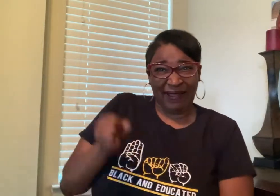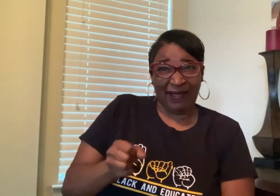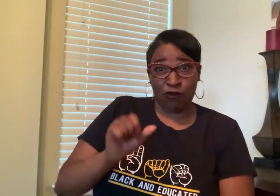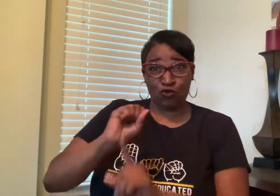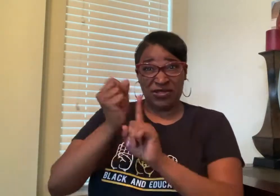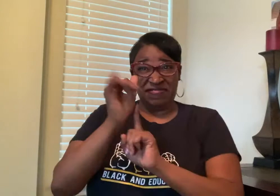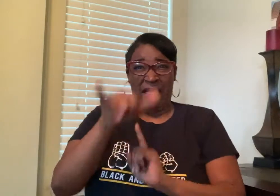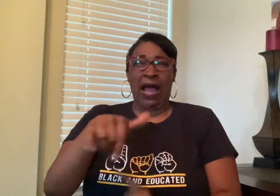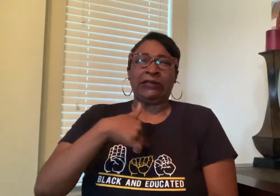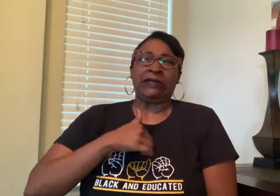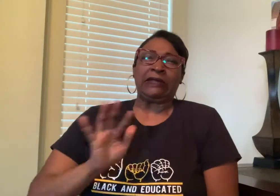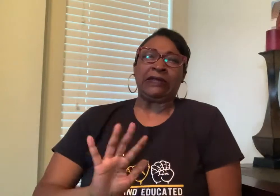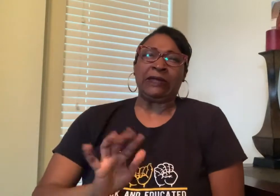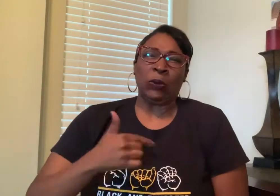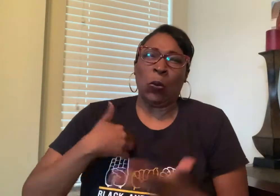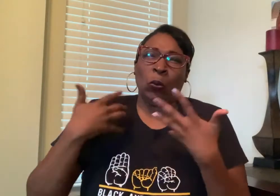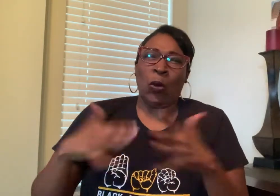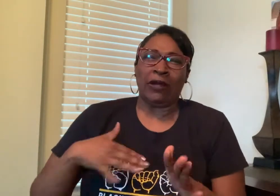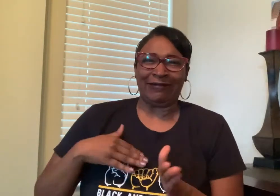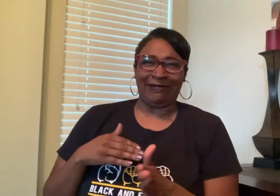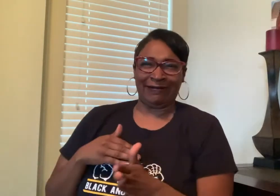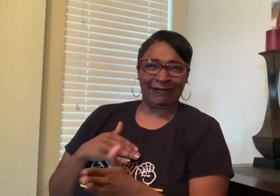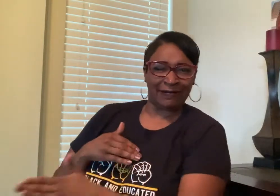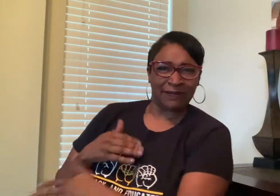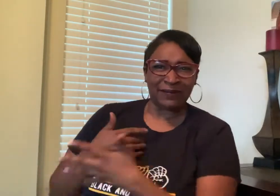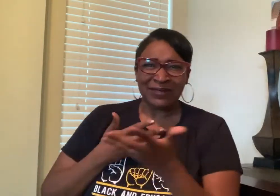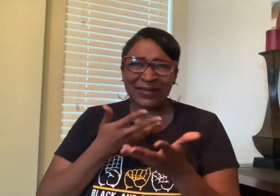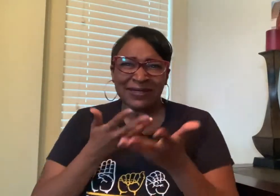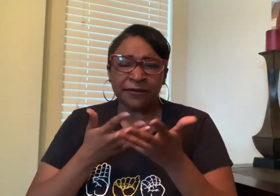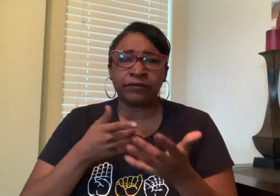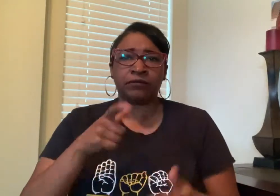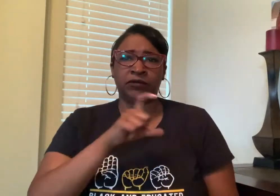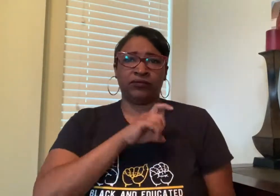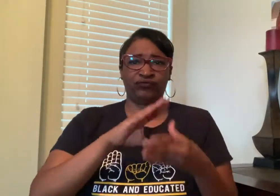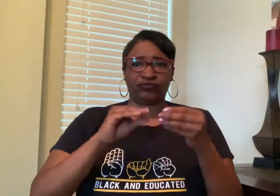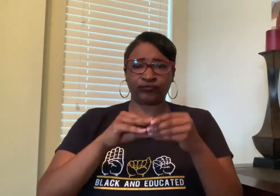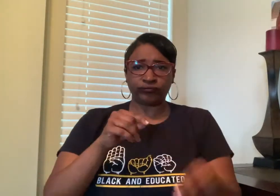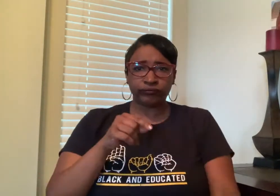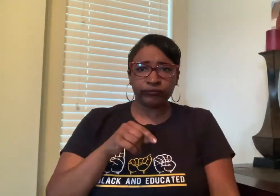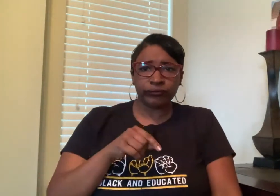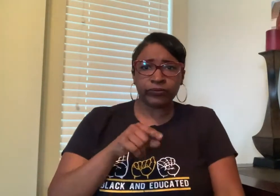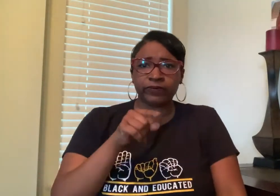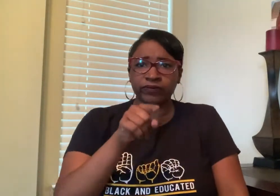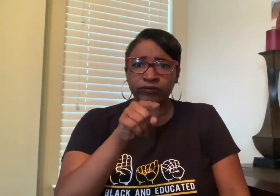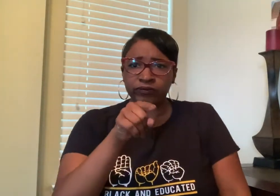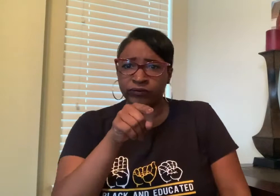this type of situation, so I kept the kids out of it and communicated directly with the officers.